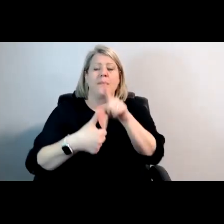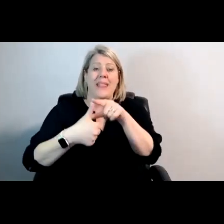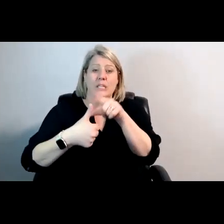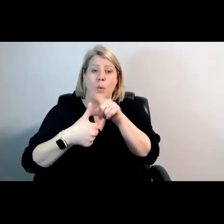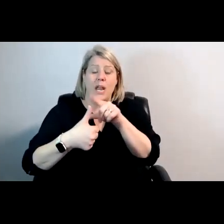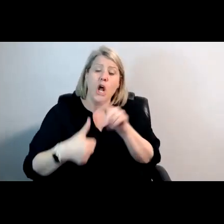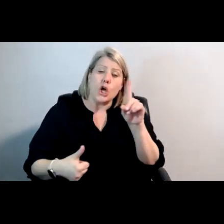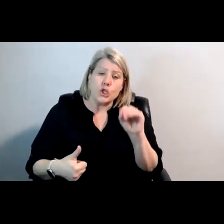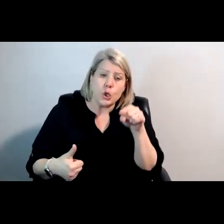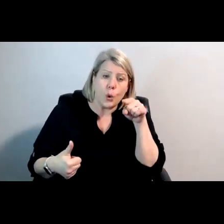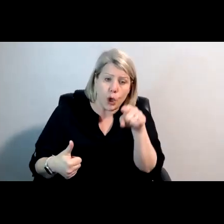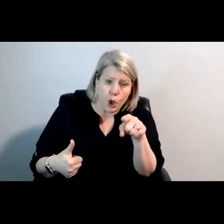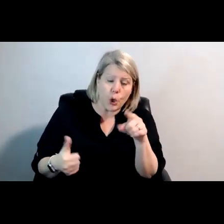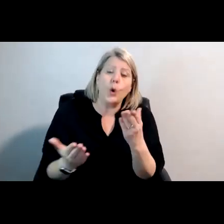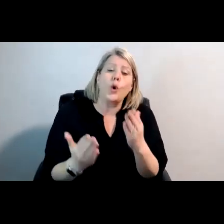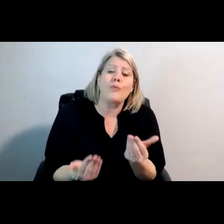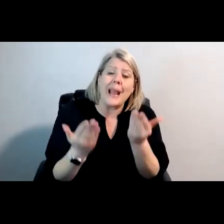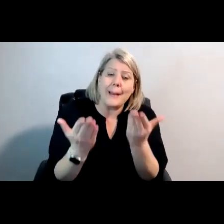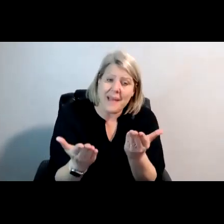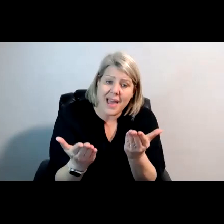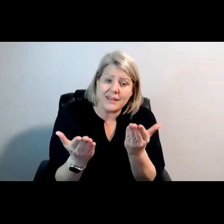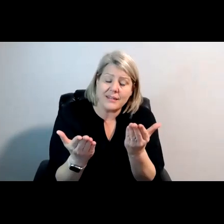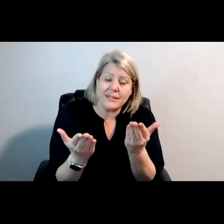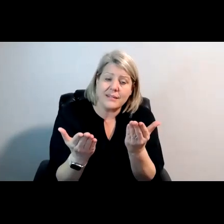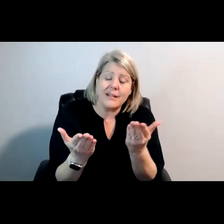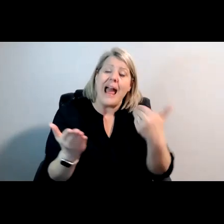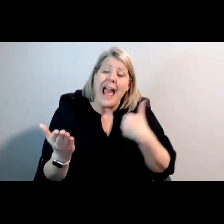do you recommend amend having a supportive decision-making